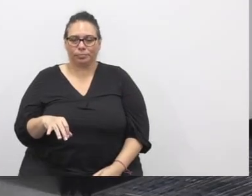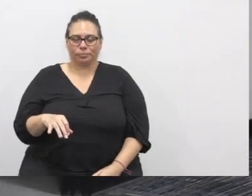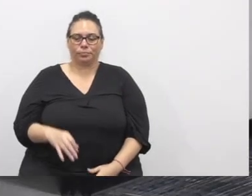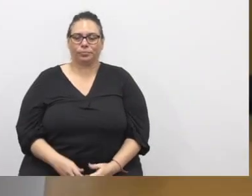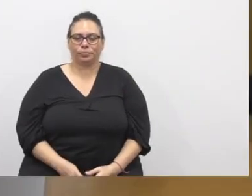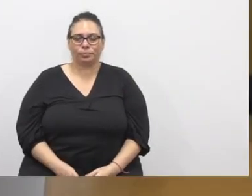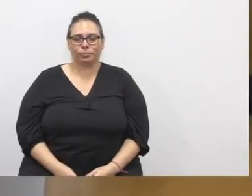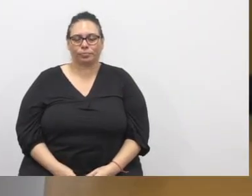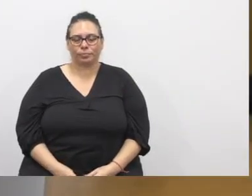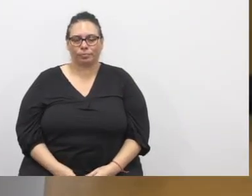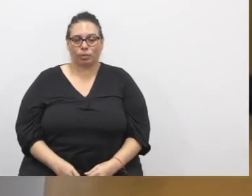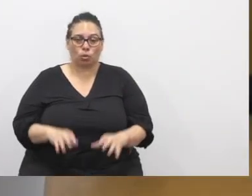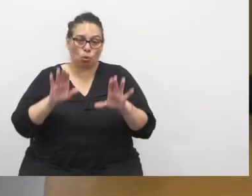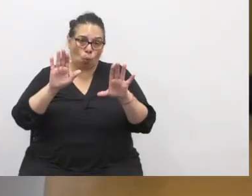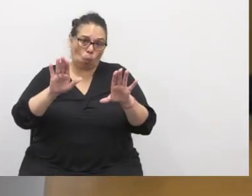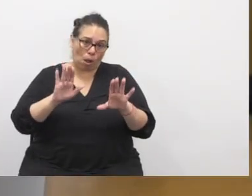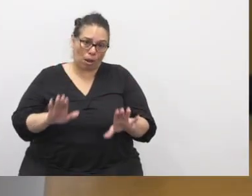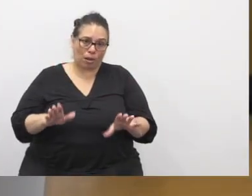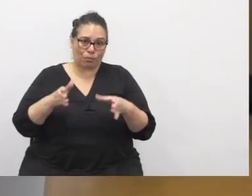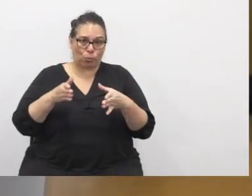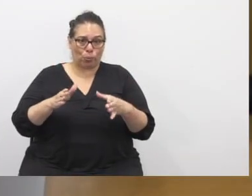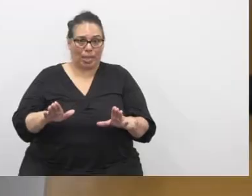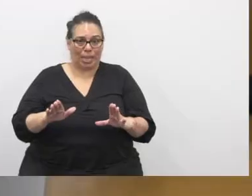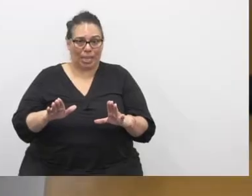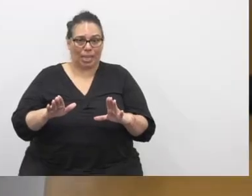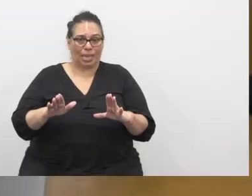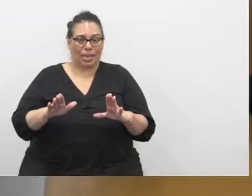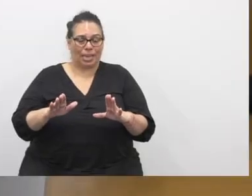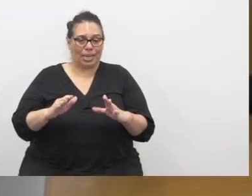Well, that was a wonderful way to actually go to the next question,